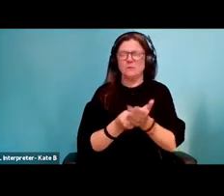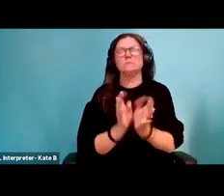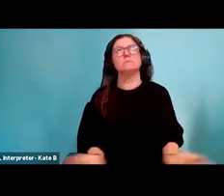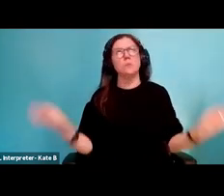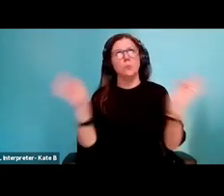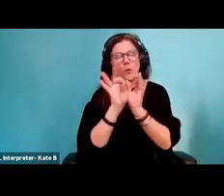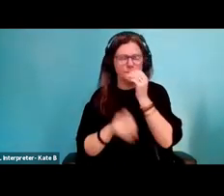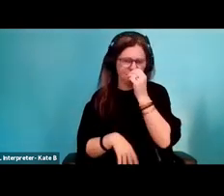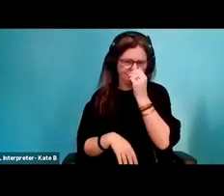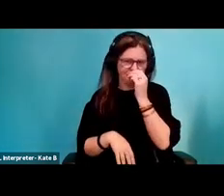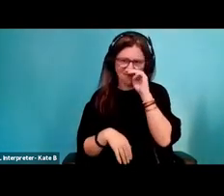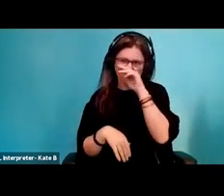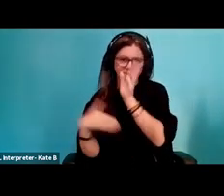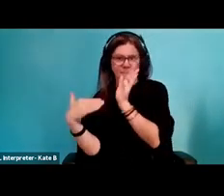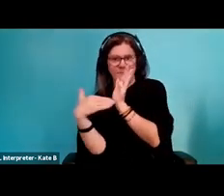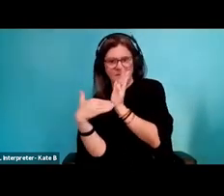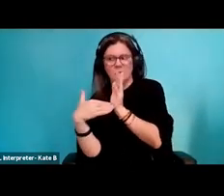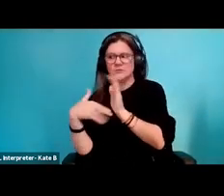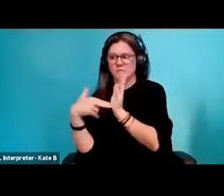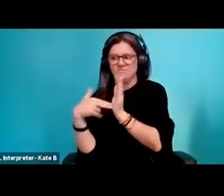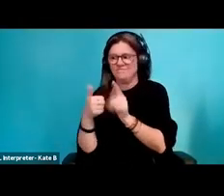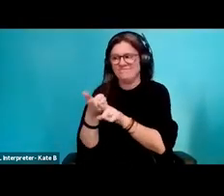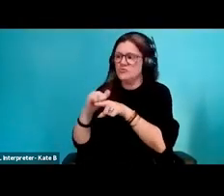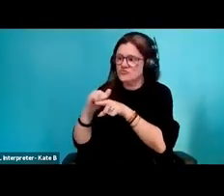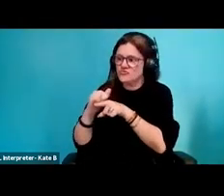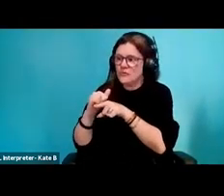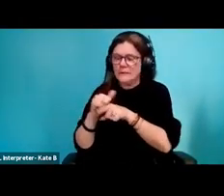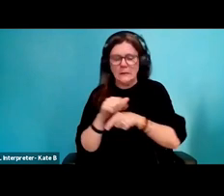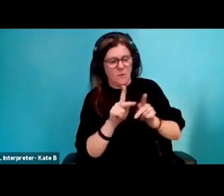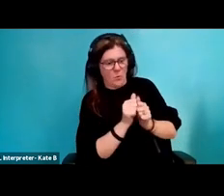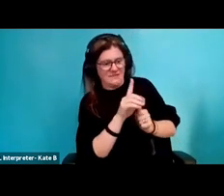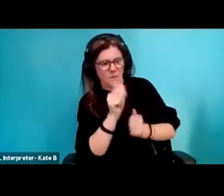Healthcare providers are often not trained to adapt or modify care for people with disabilities